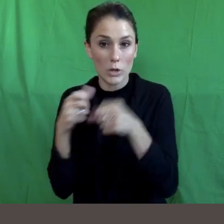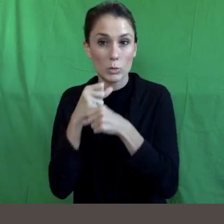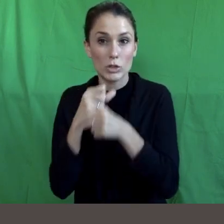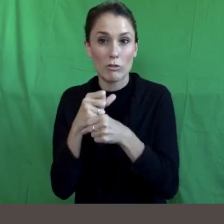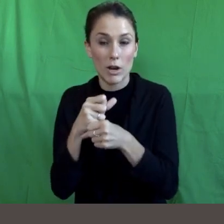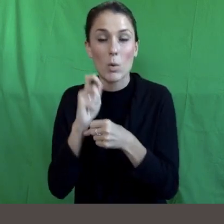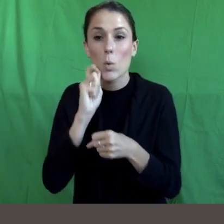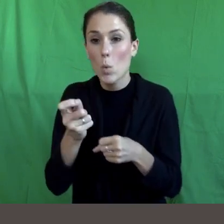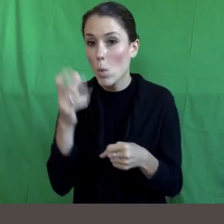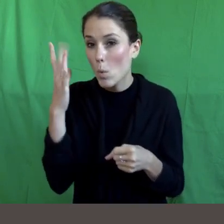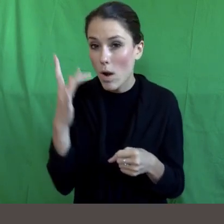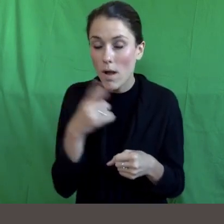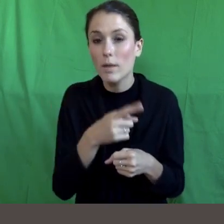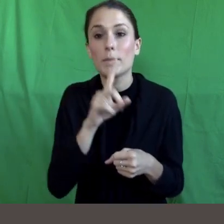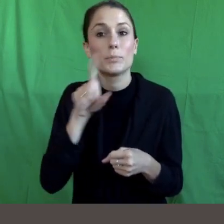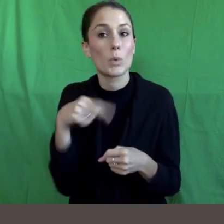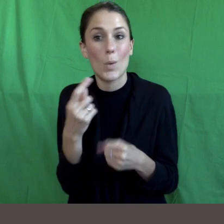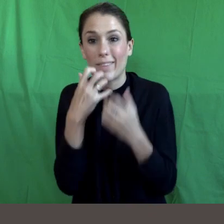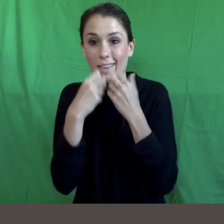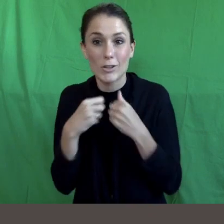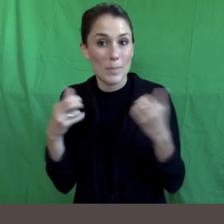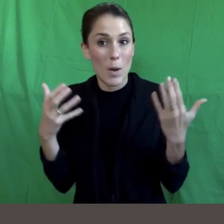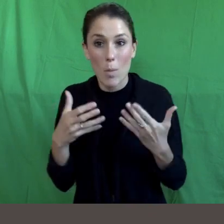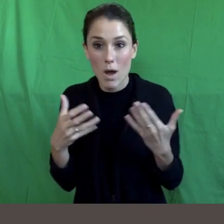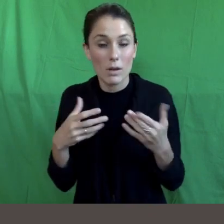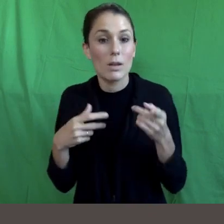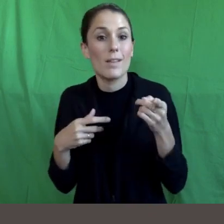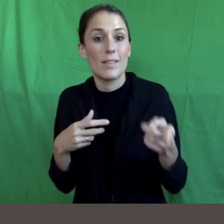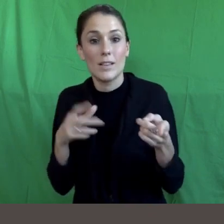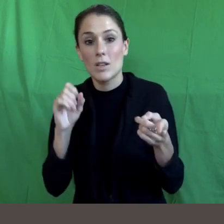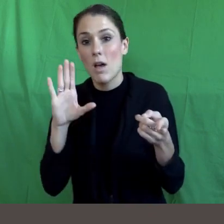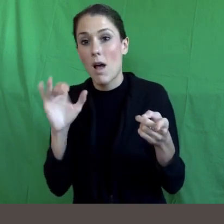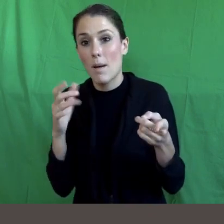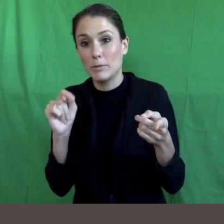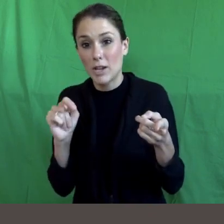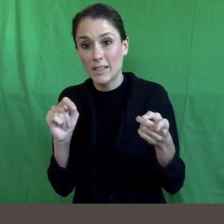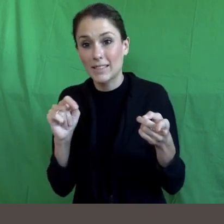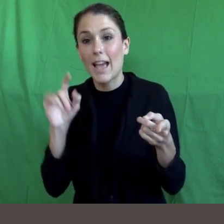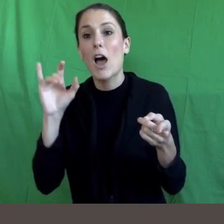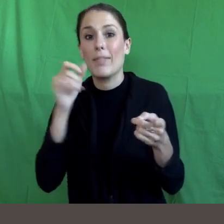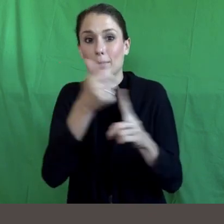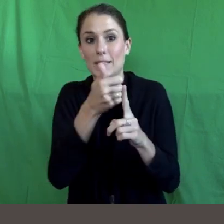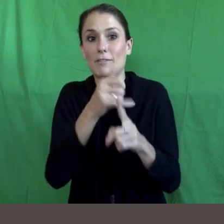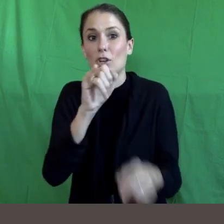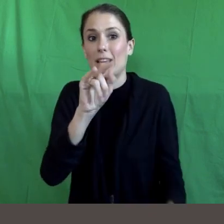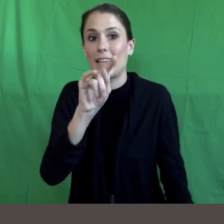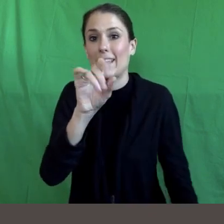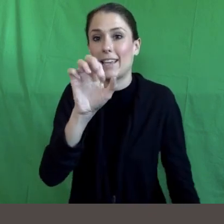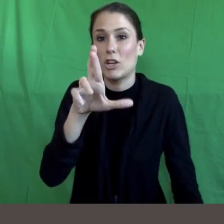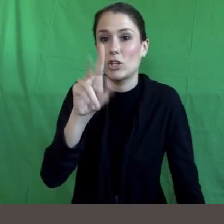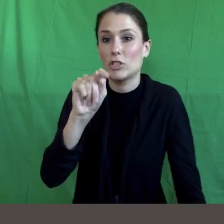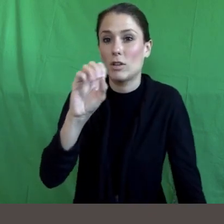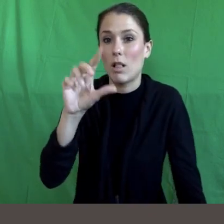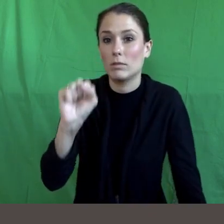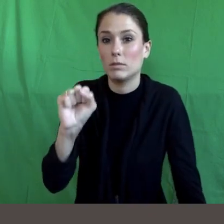want to generate. The cool thing about chain is that all it cares about is that these objects that we're passing in are iterables.